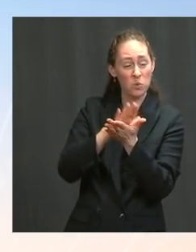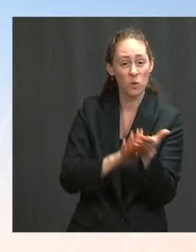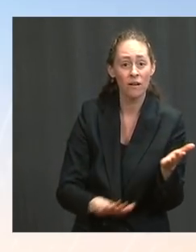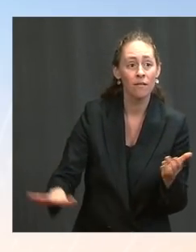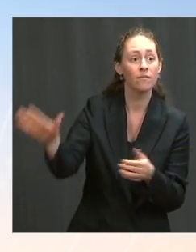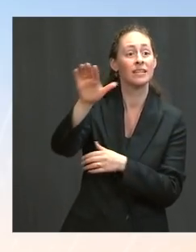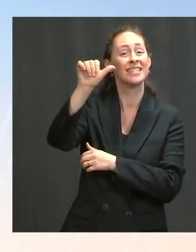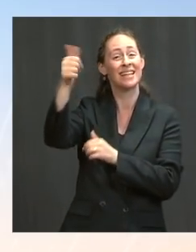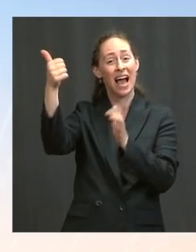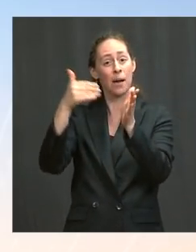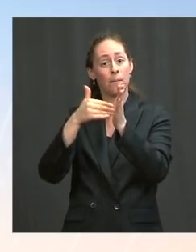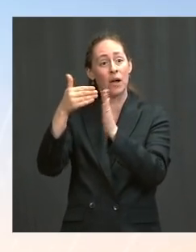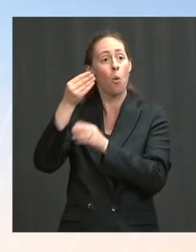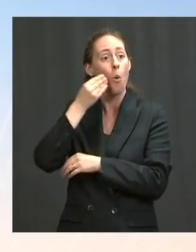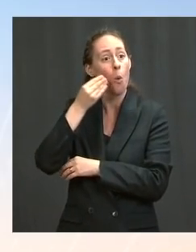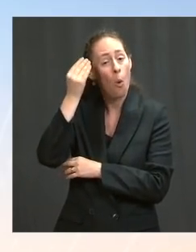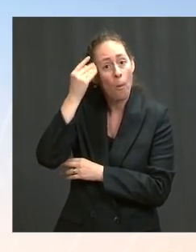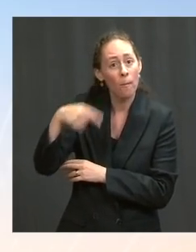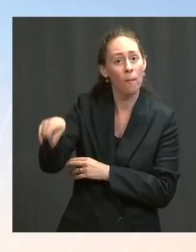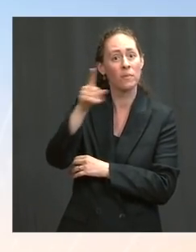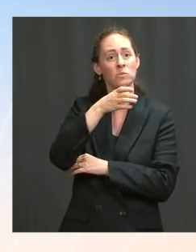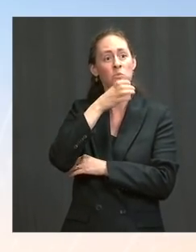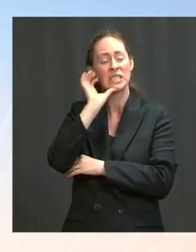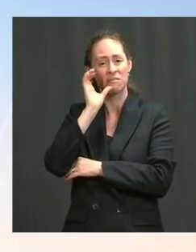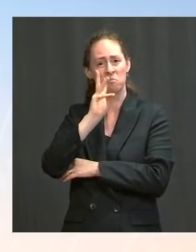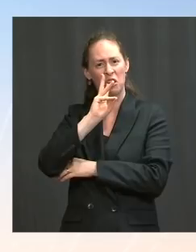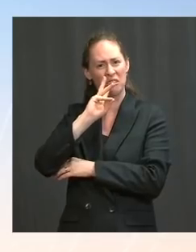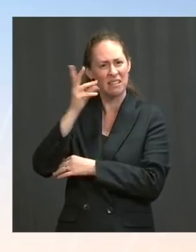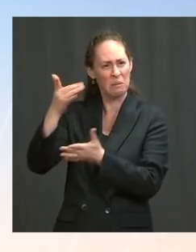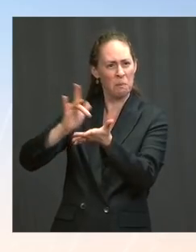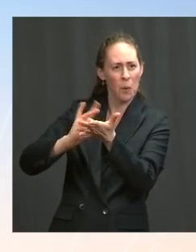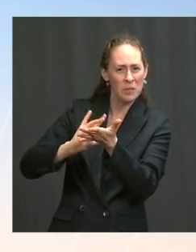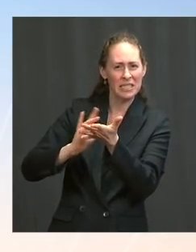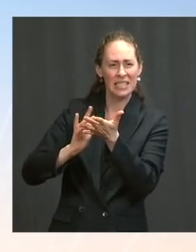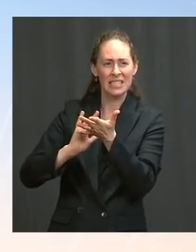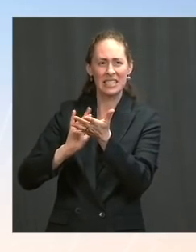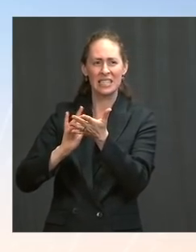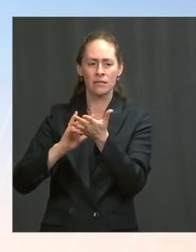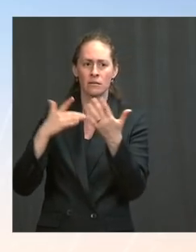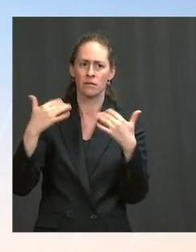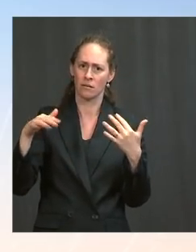millions of kids who would benefit from that. Also, expansion of broadband.